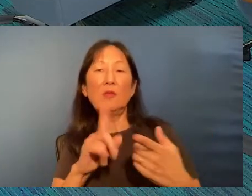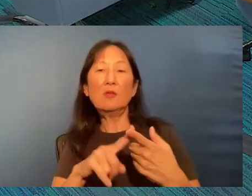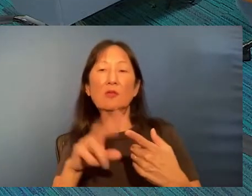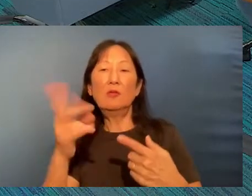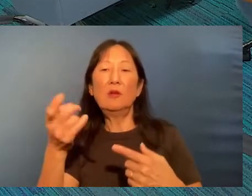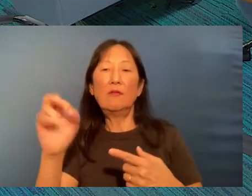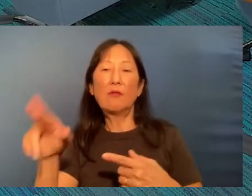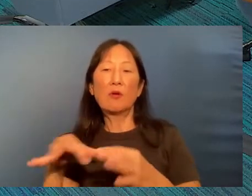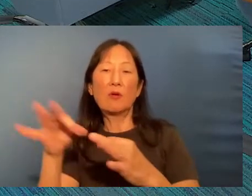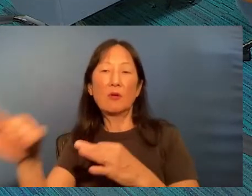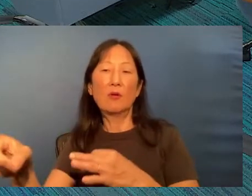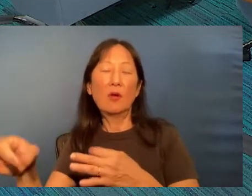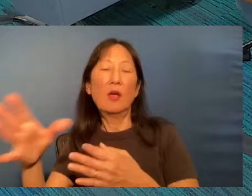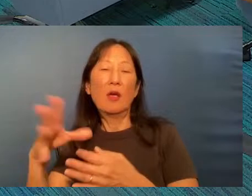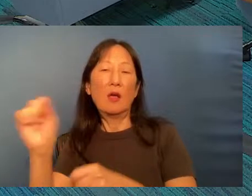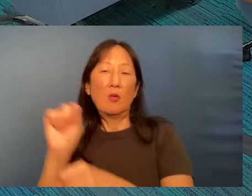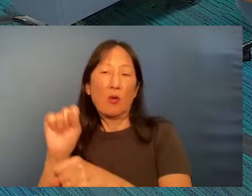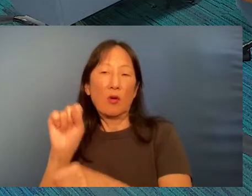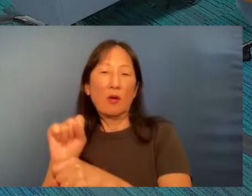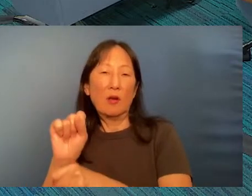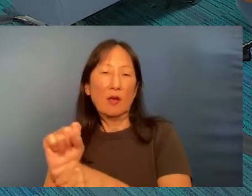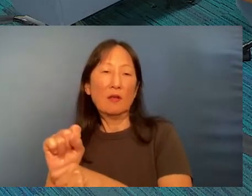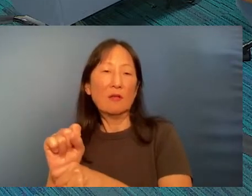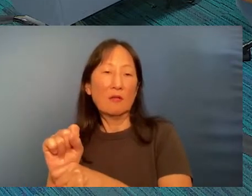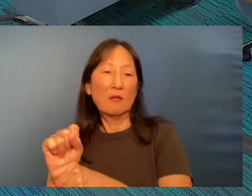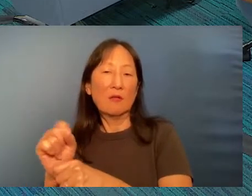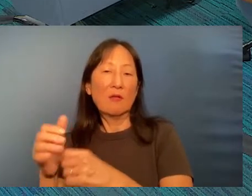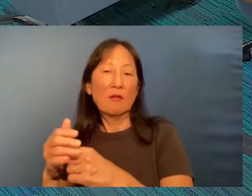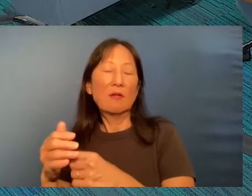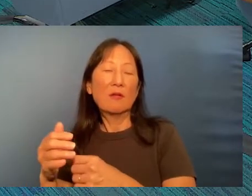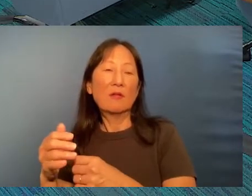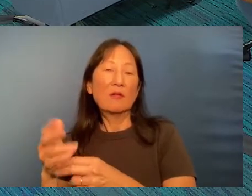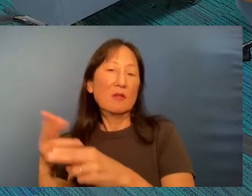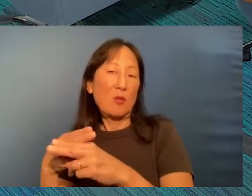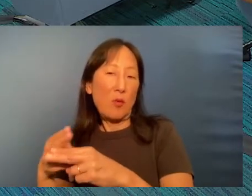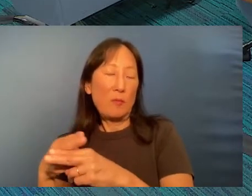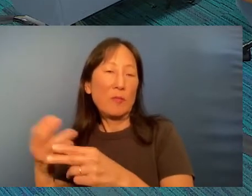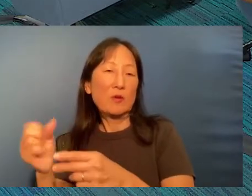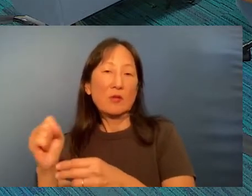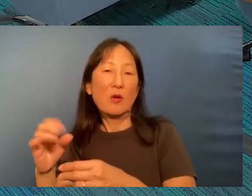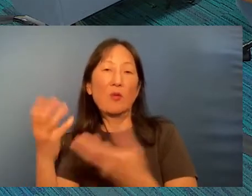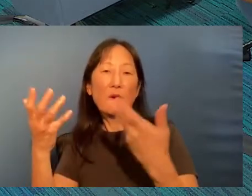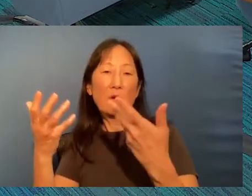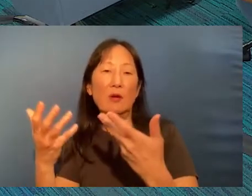and we need to work on it in the interim. And with that we are adjourned on the joint